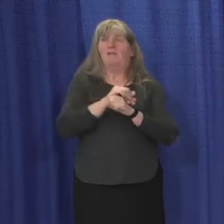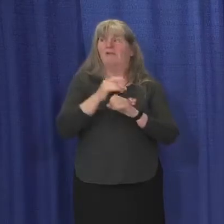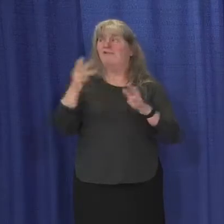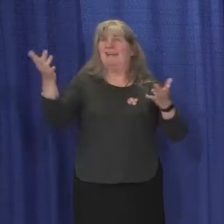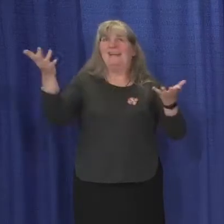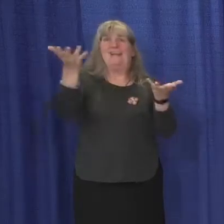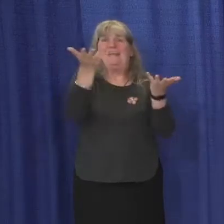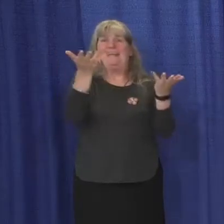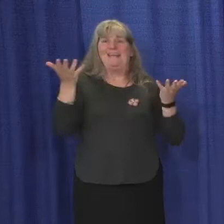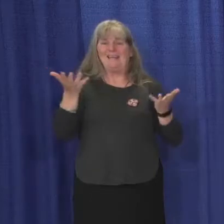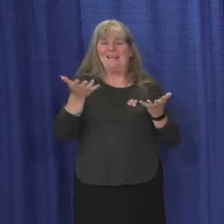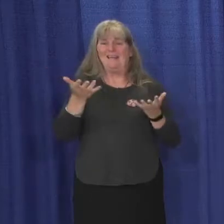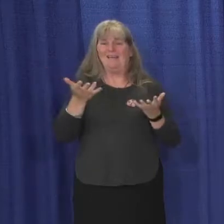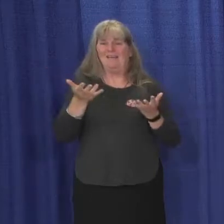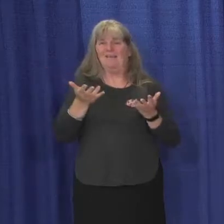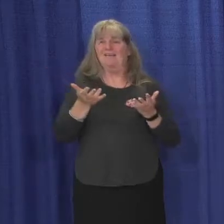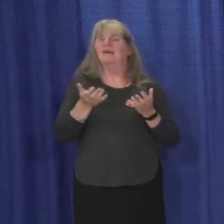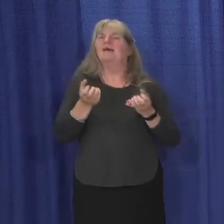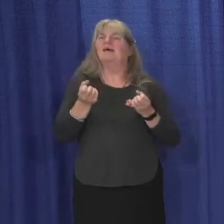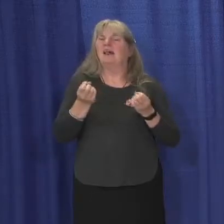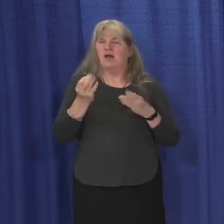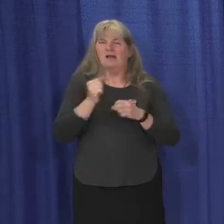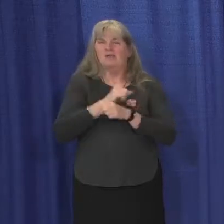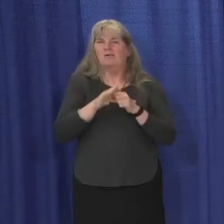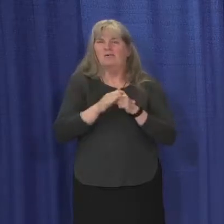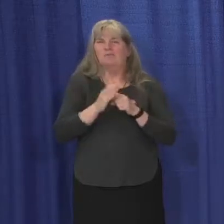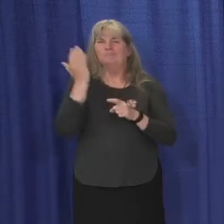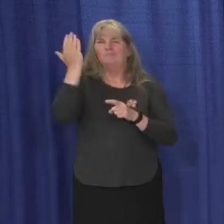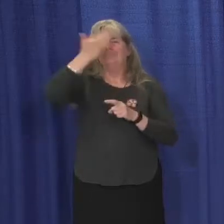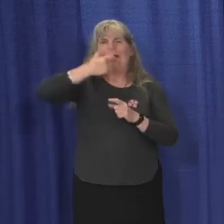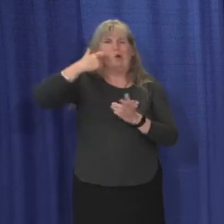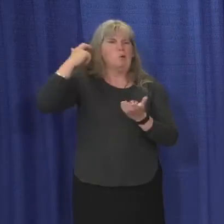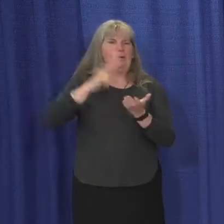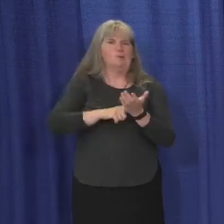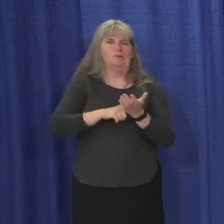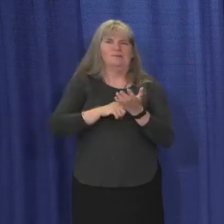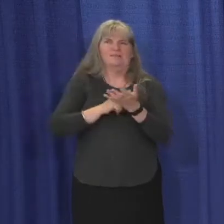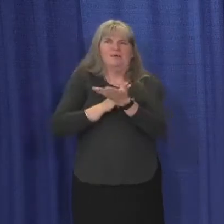There is much activity and much undetected activity.